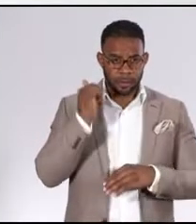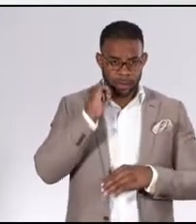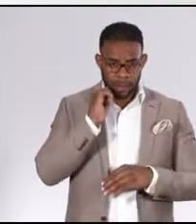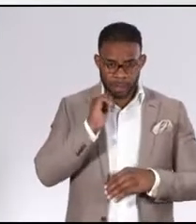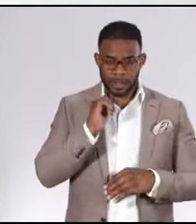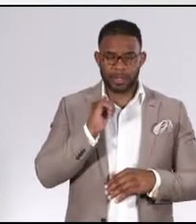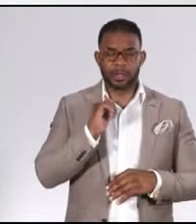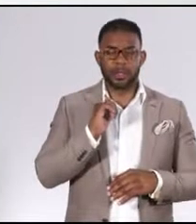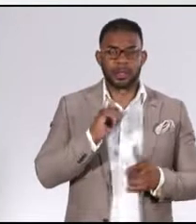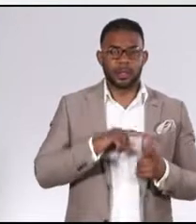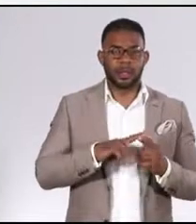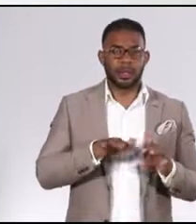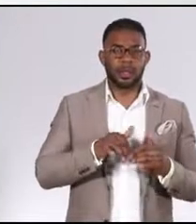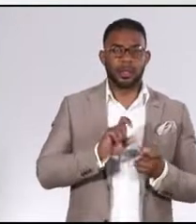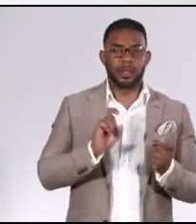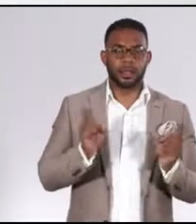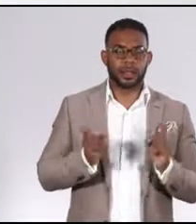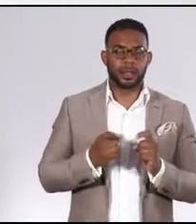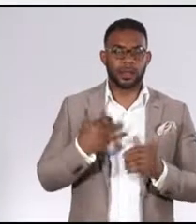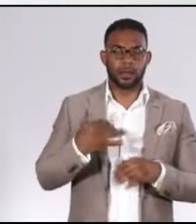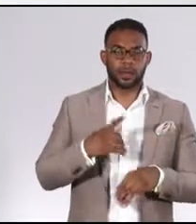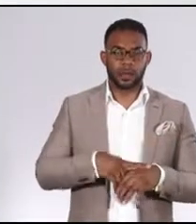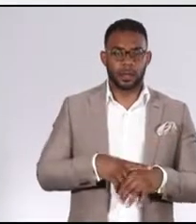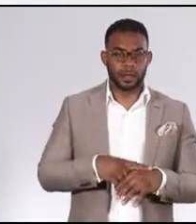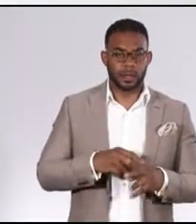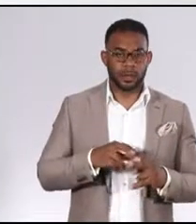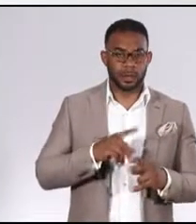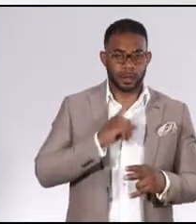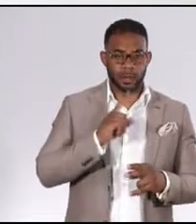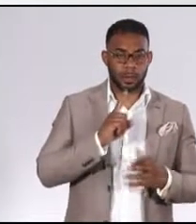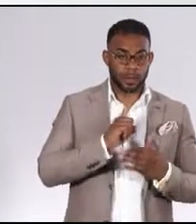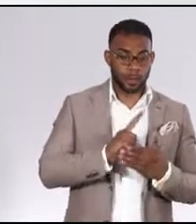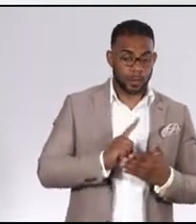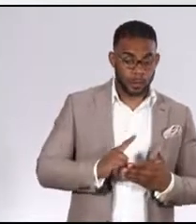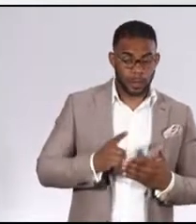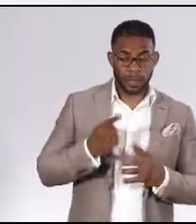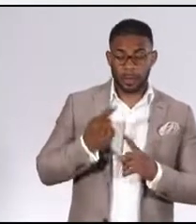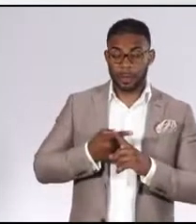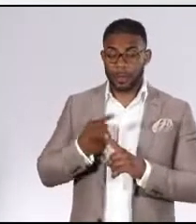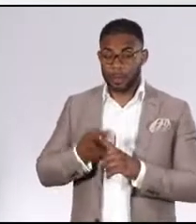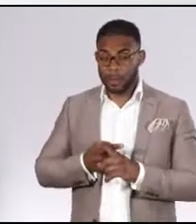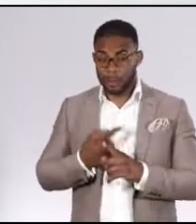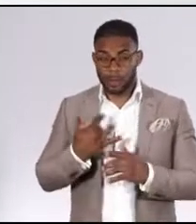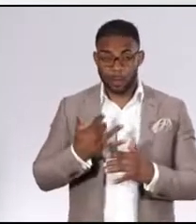or how they change over time, whether that be week to week, month to month, or over the course of years.